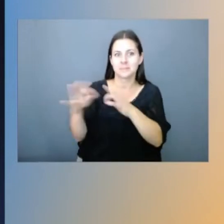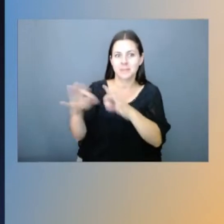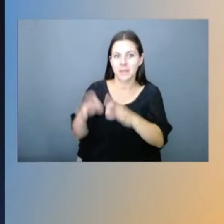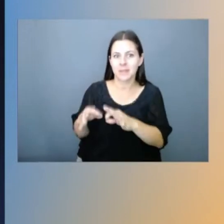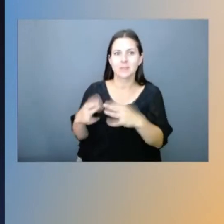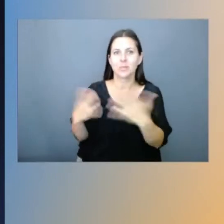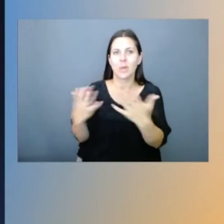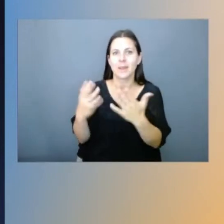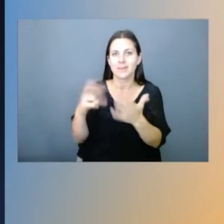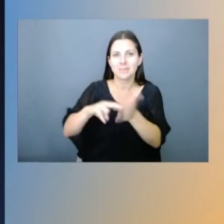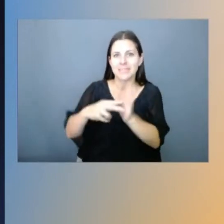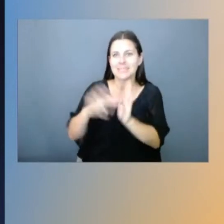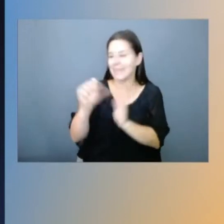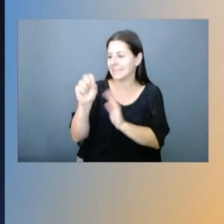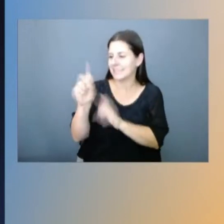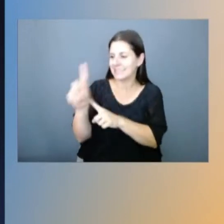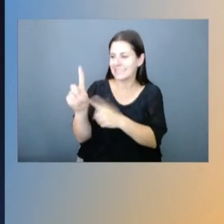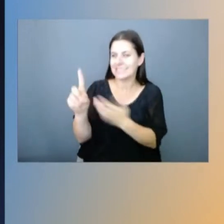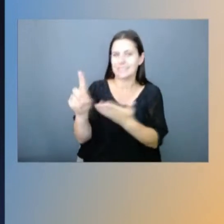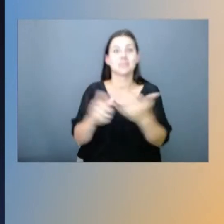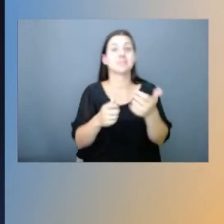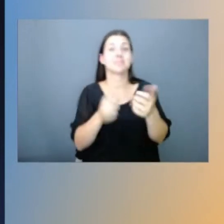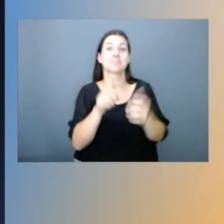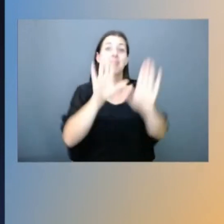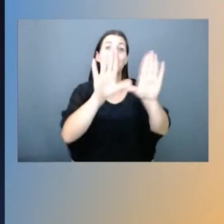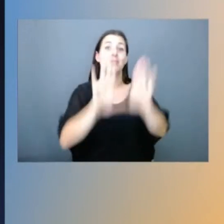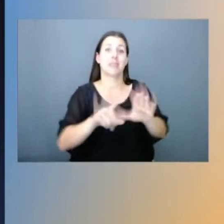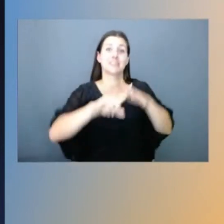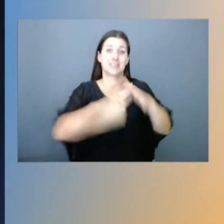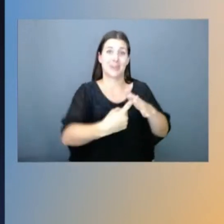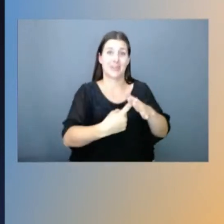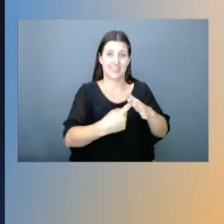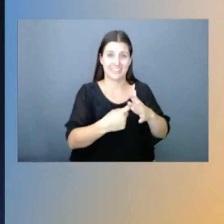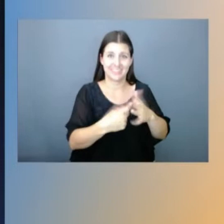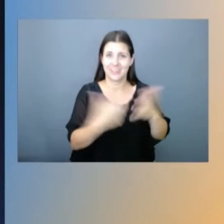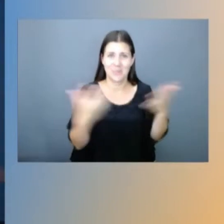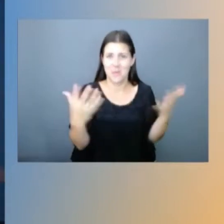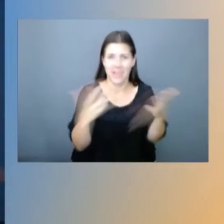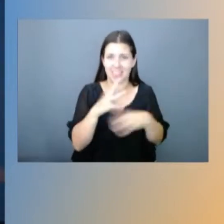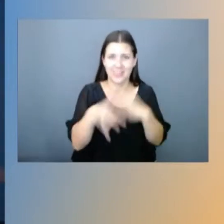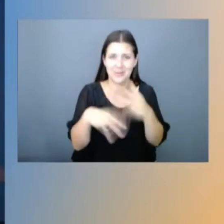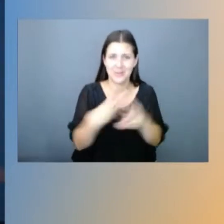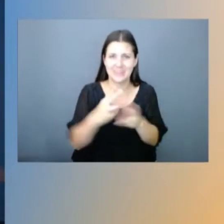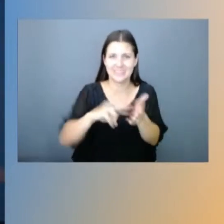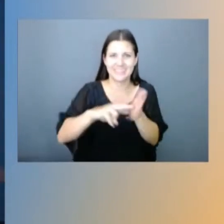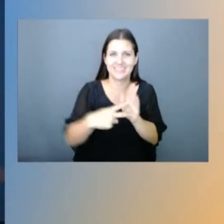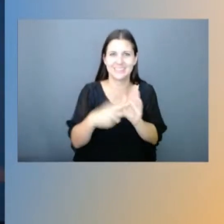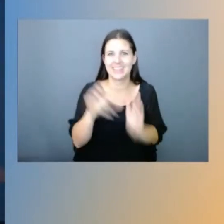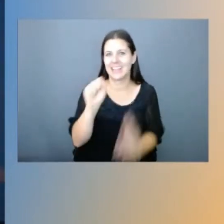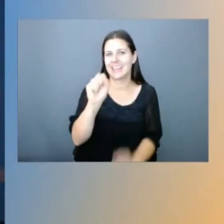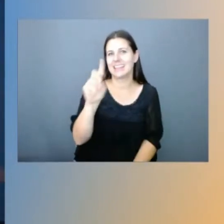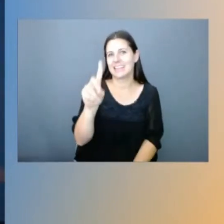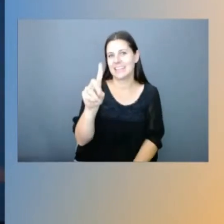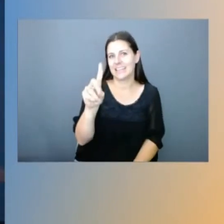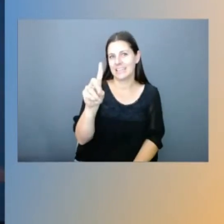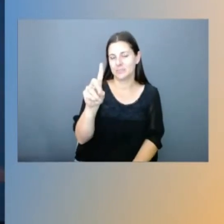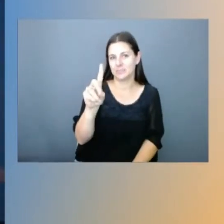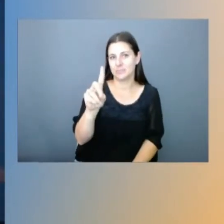I think that's a great way to start the conversation. What in the world is SSD? So SSD really stands for Solid State Drive